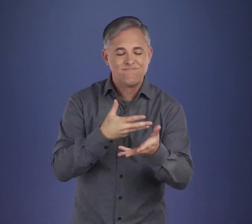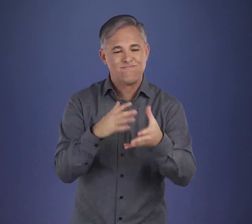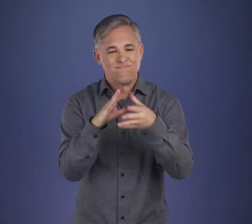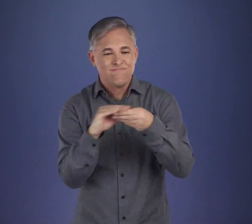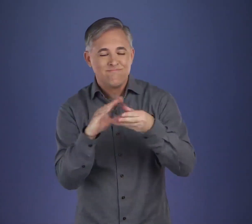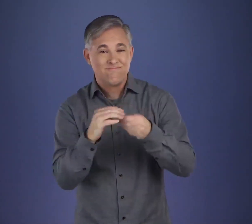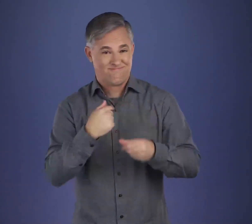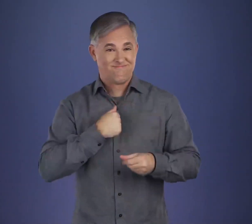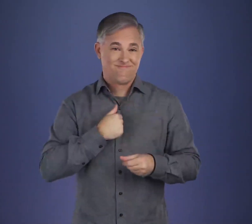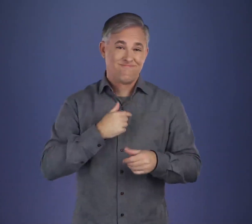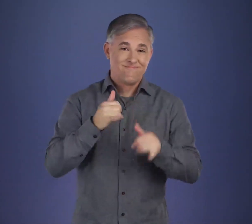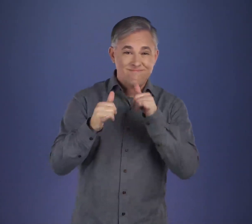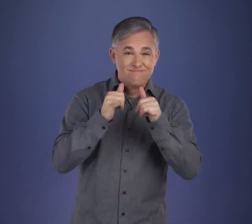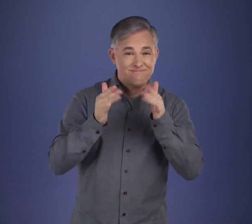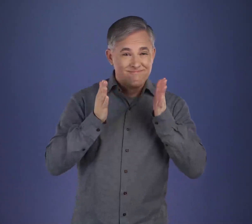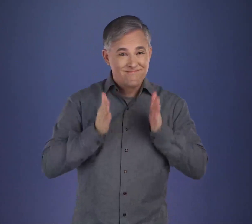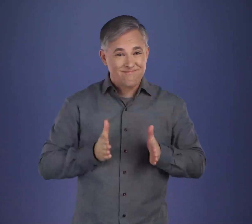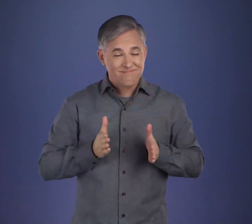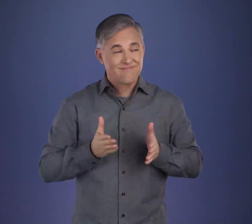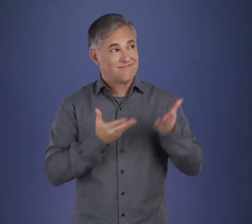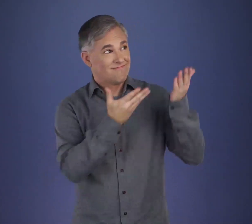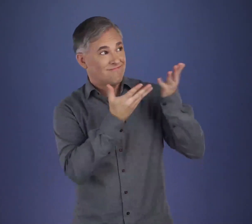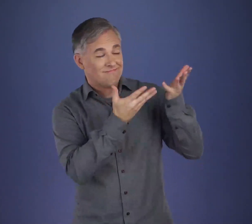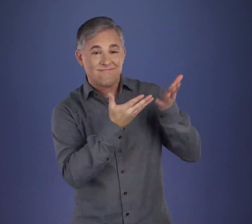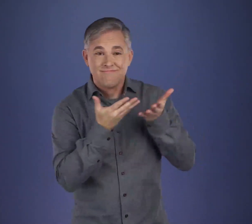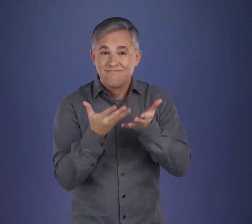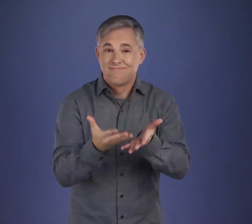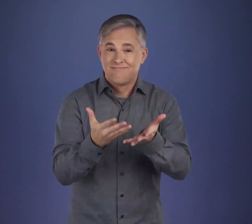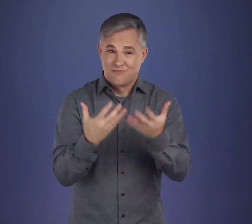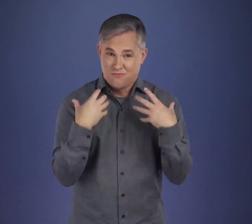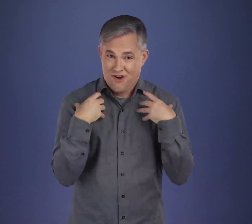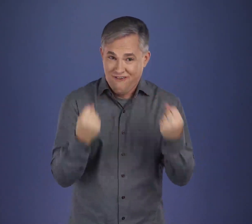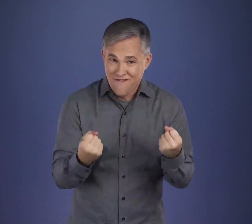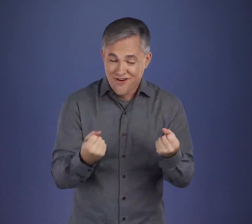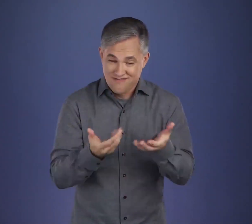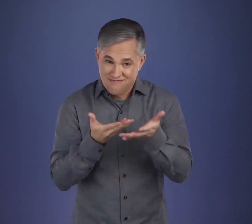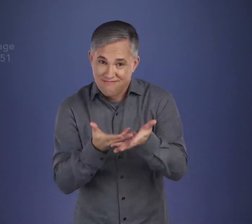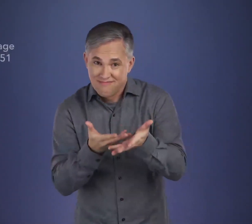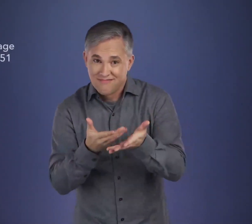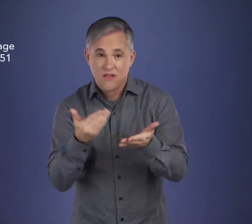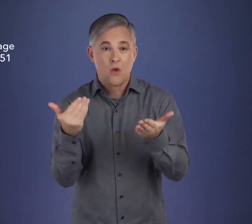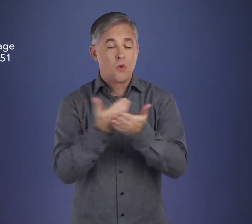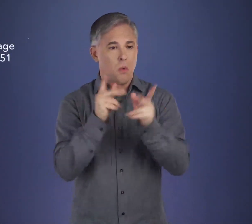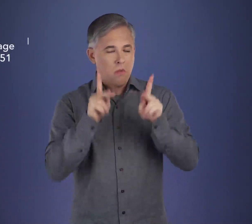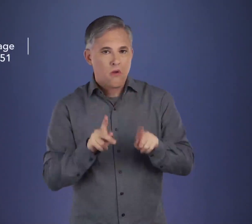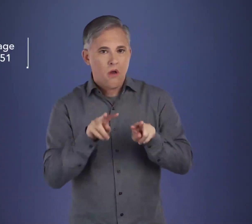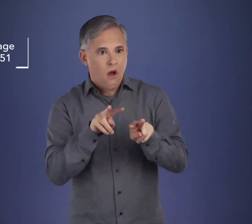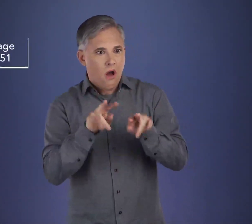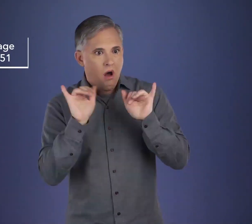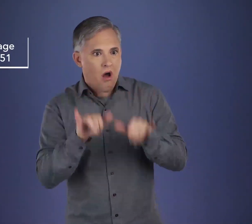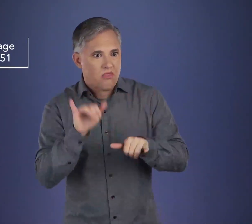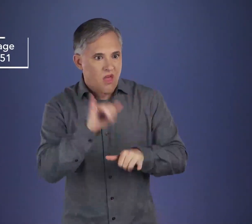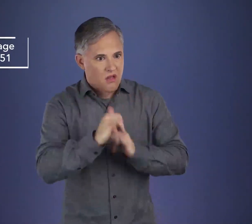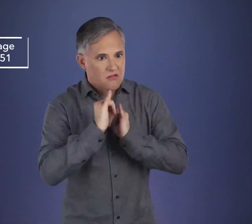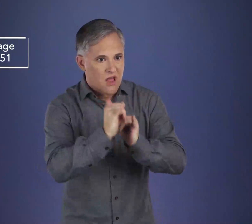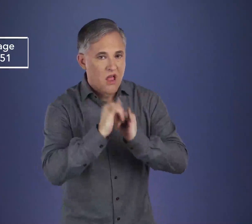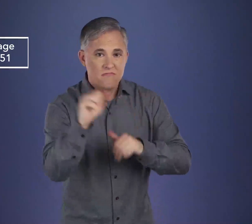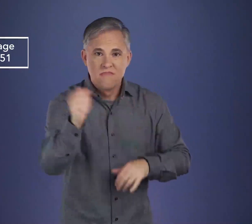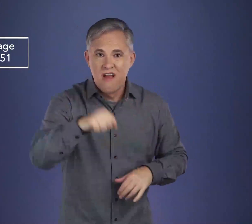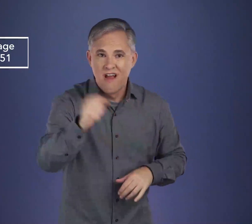to identify himself with, and bring recovery to, the newcomer in no way depends upon his learning, eloquence,